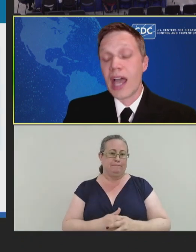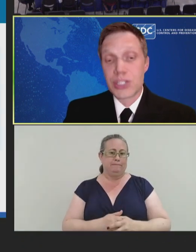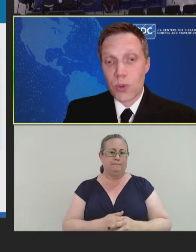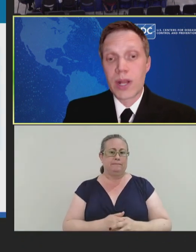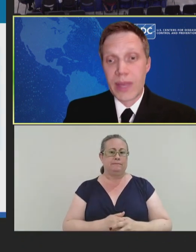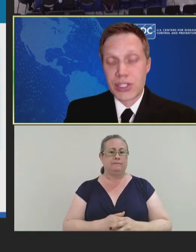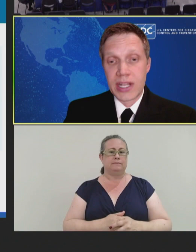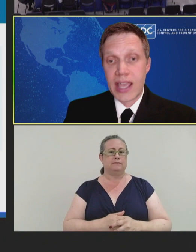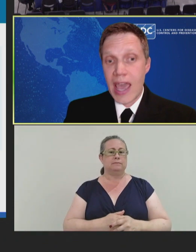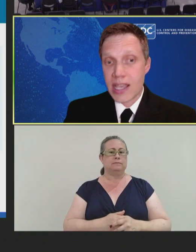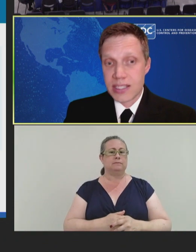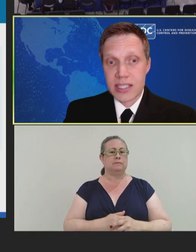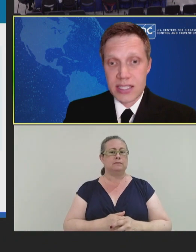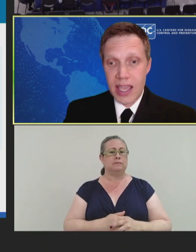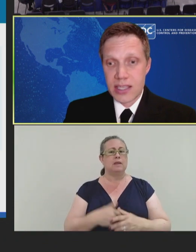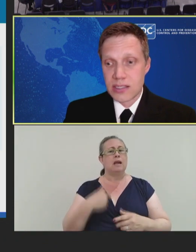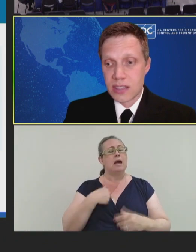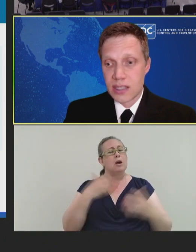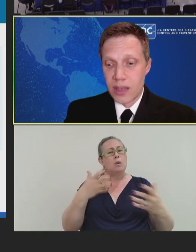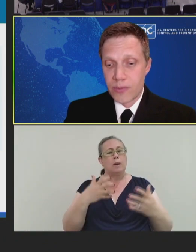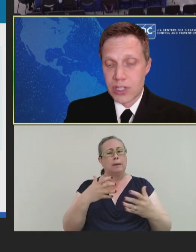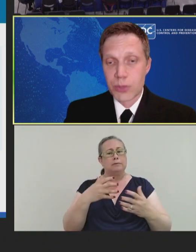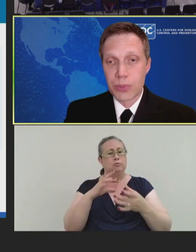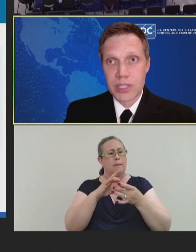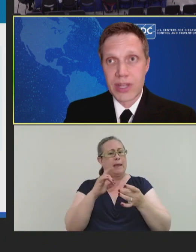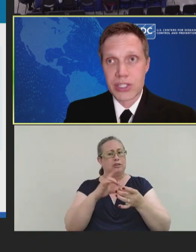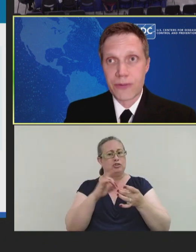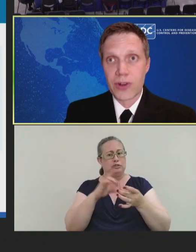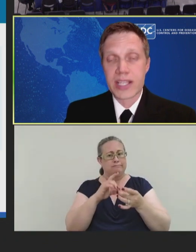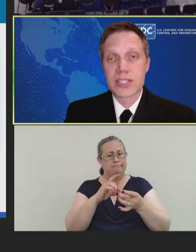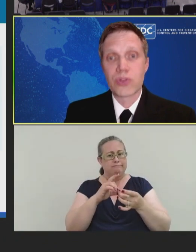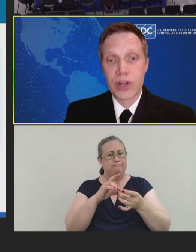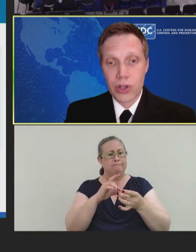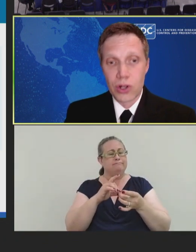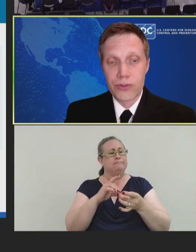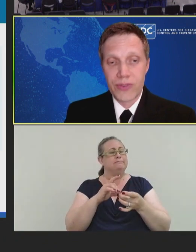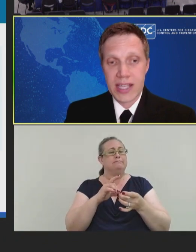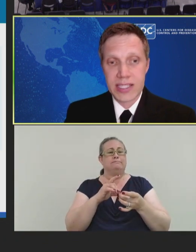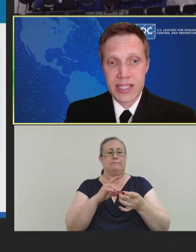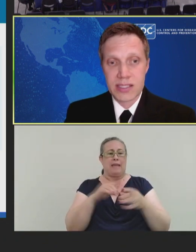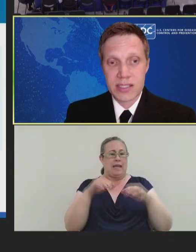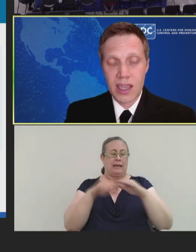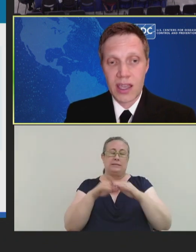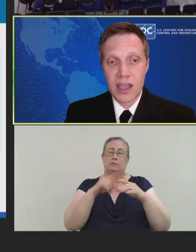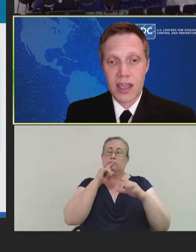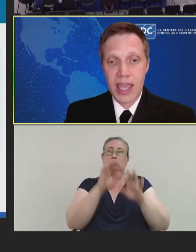I do want to mention access, as Dr. Brunson mentioned upfront, is critical for vaccines.